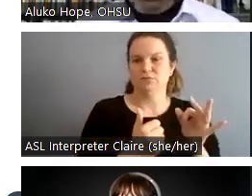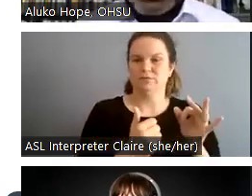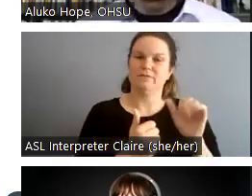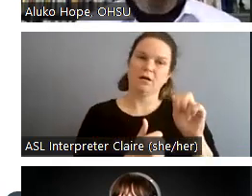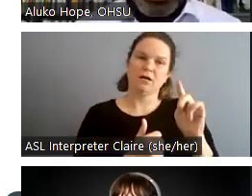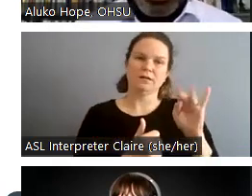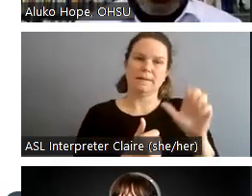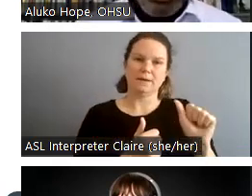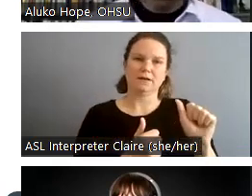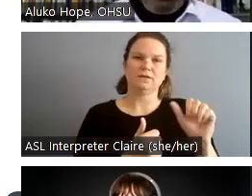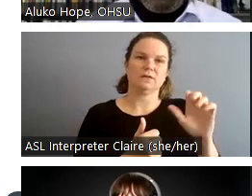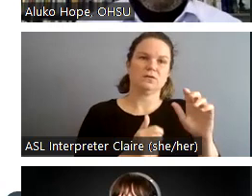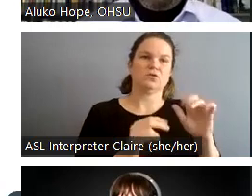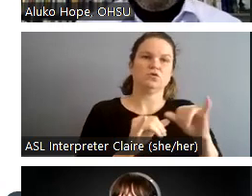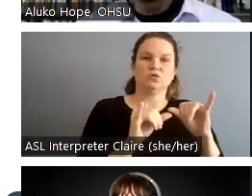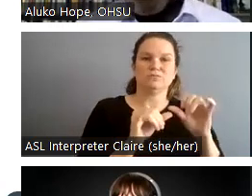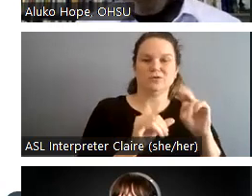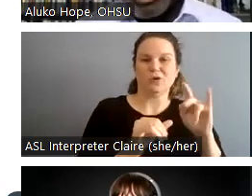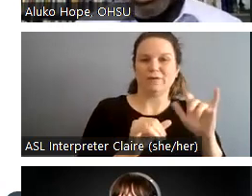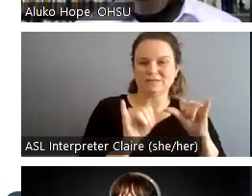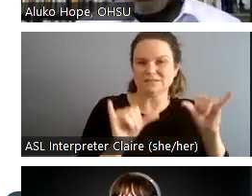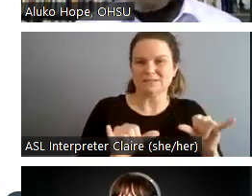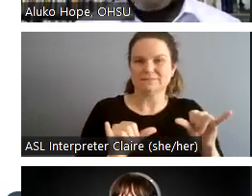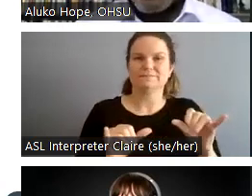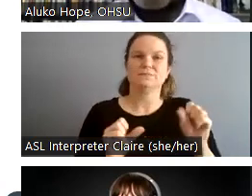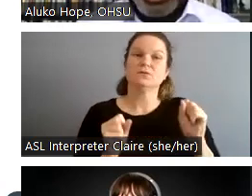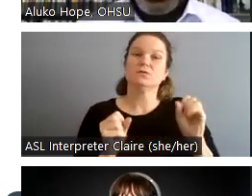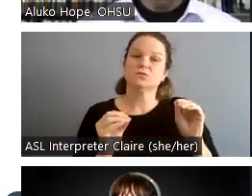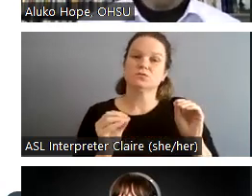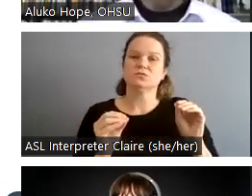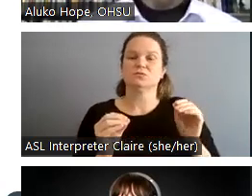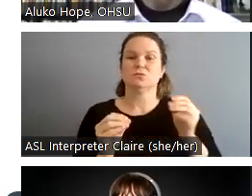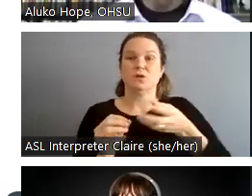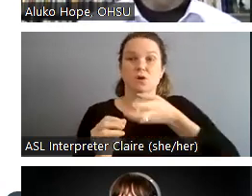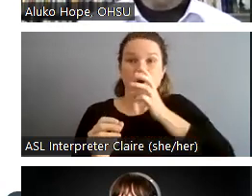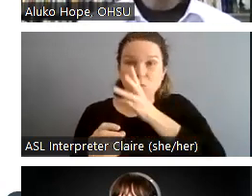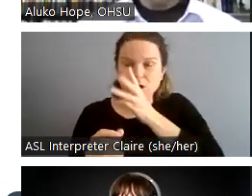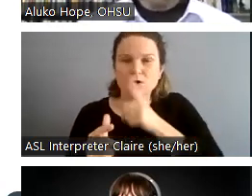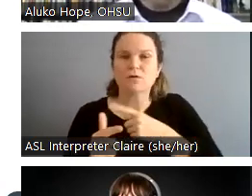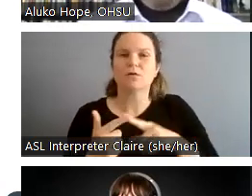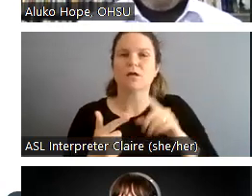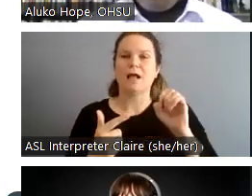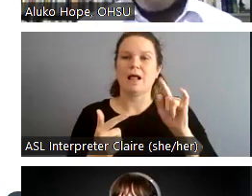nervous system. And so, we use non-pharmacologic approaches like hydration, like salt,